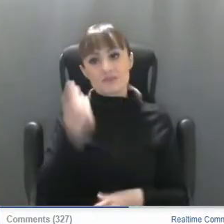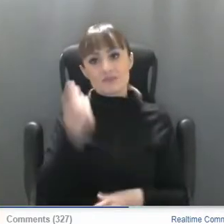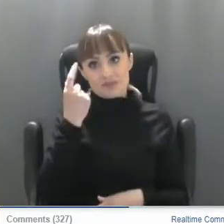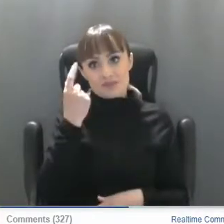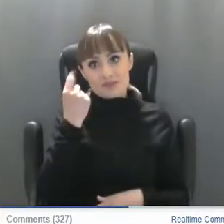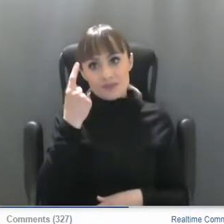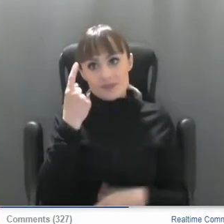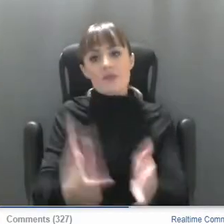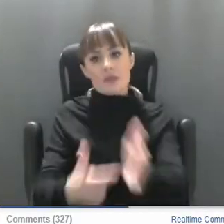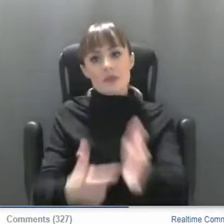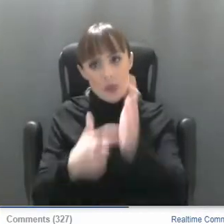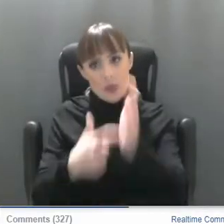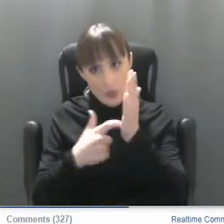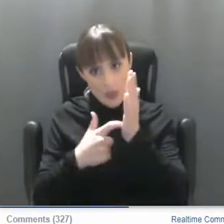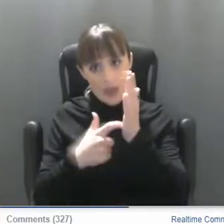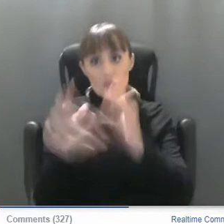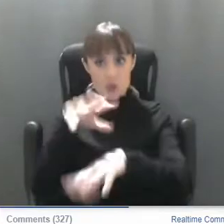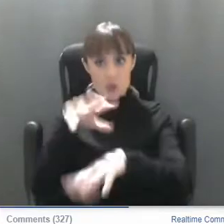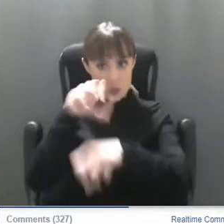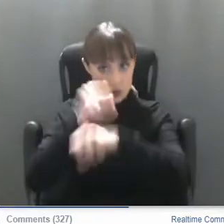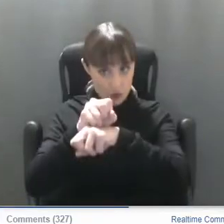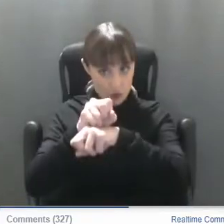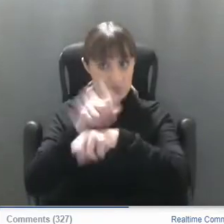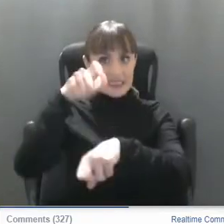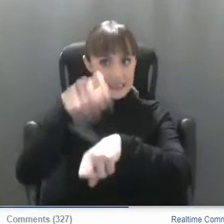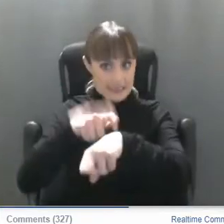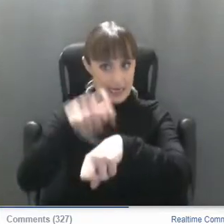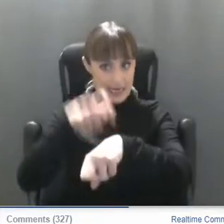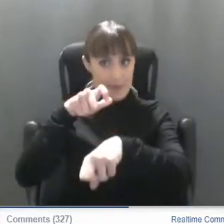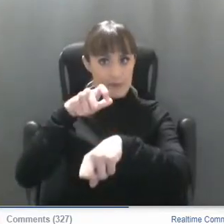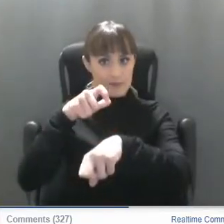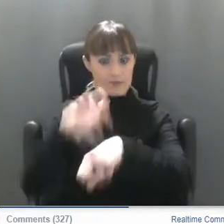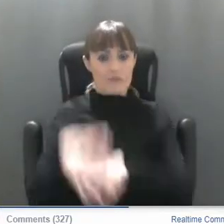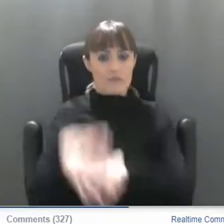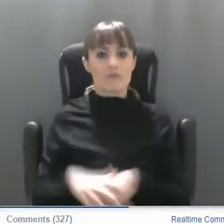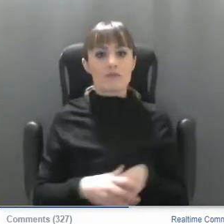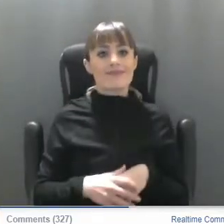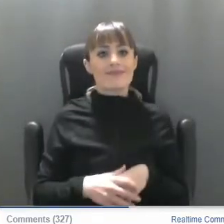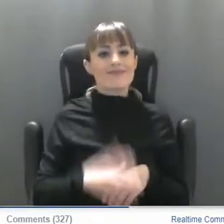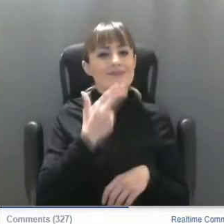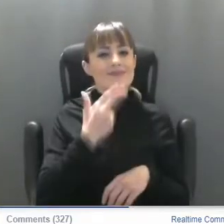is our new temporary zoo entrance. Here's cute Taylor. She's manning- she'll